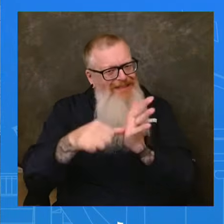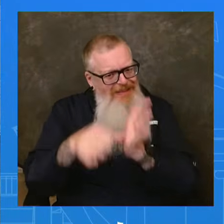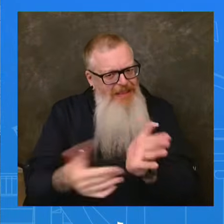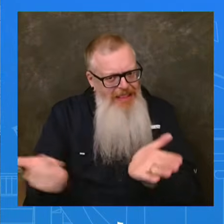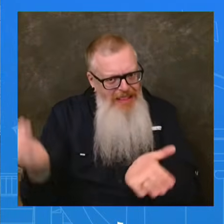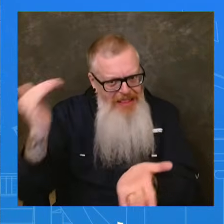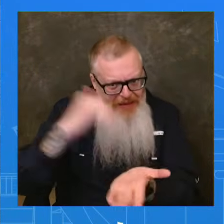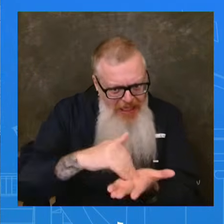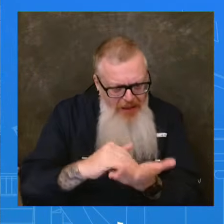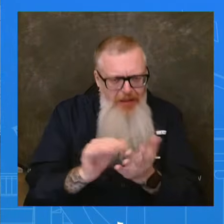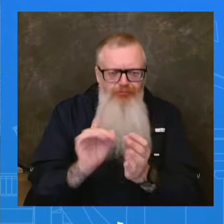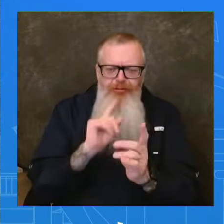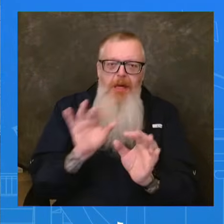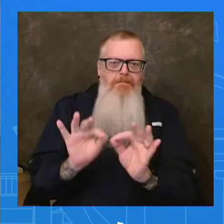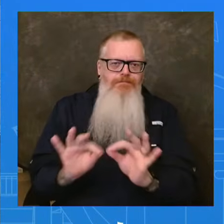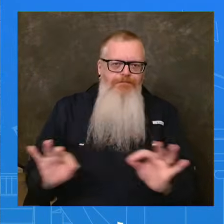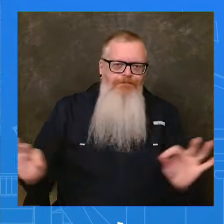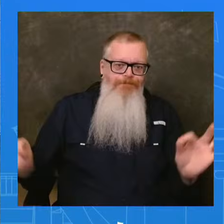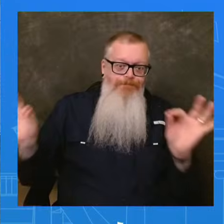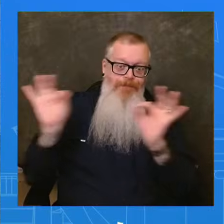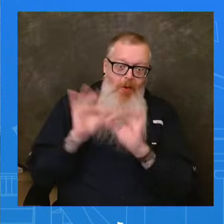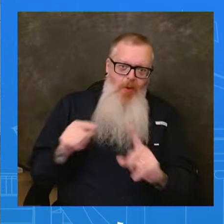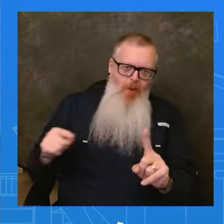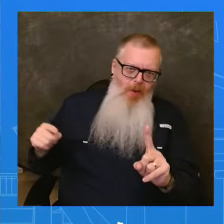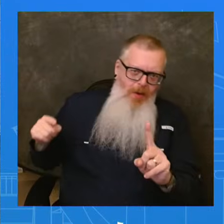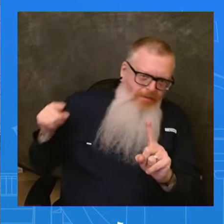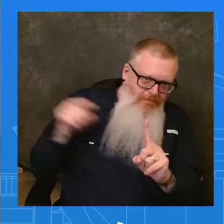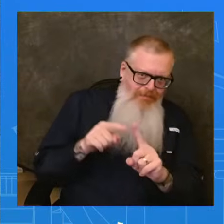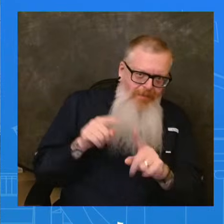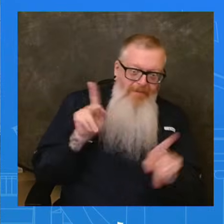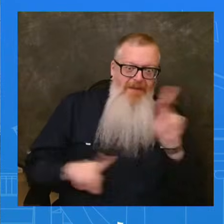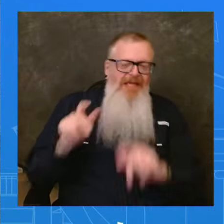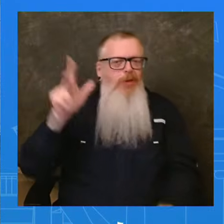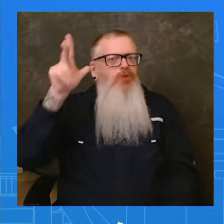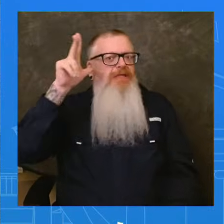People need to listen to their local officials. They need to take this storm seriously.